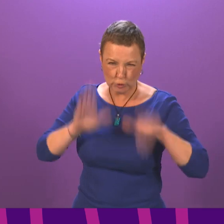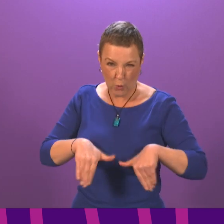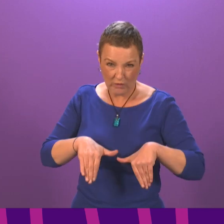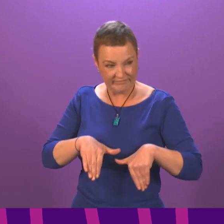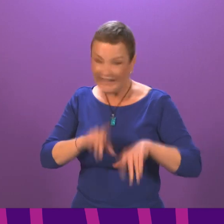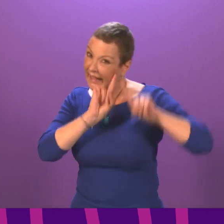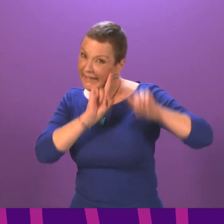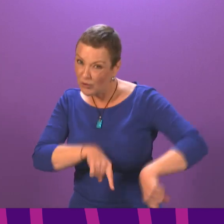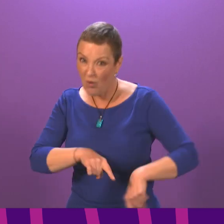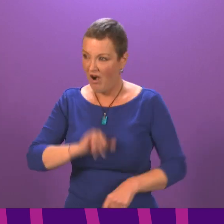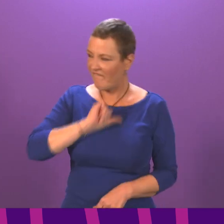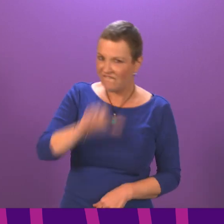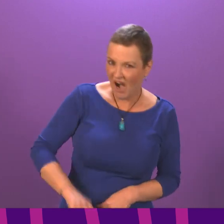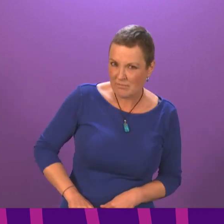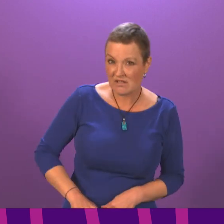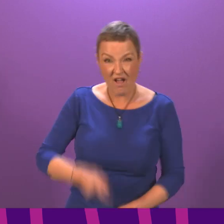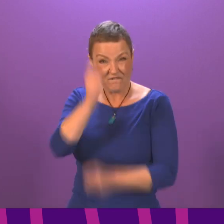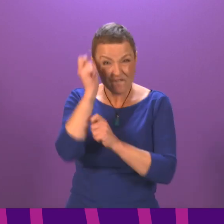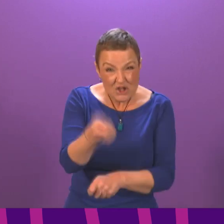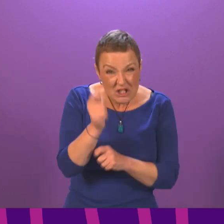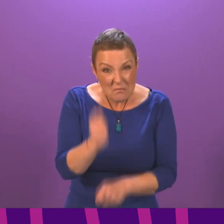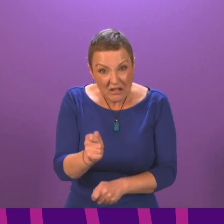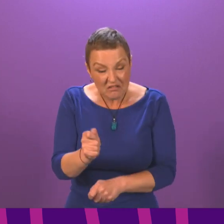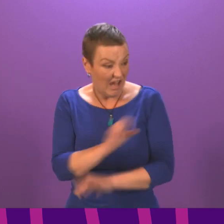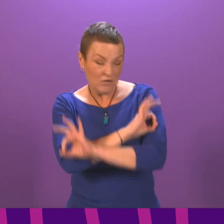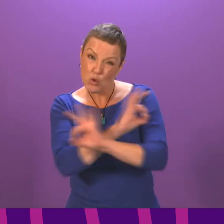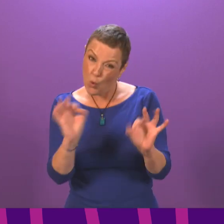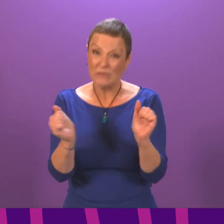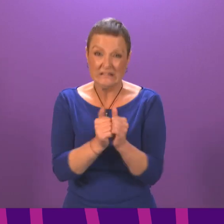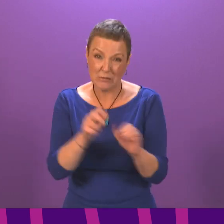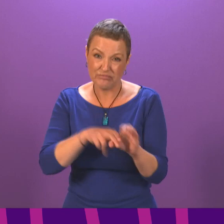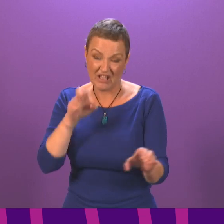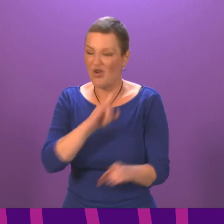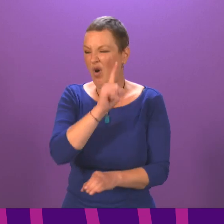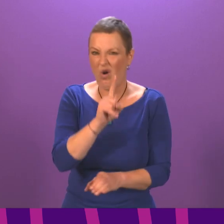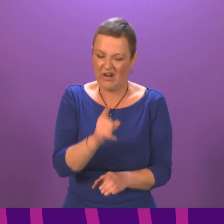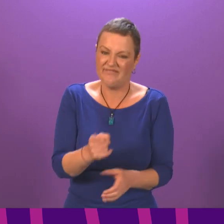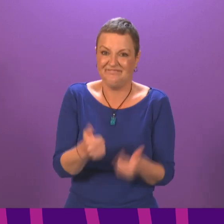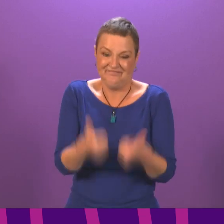our farmers, fishermen and others at the mercy of a no-deal or flimsy-deal Brexit at the